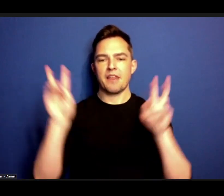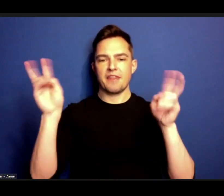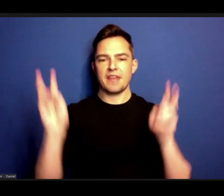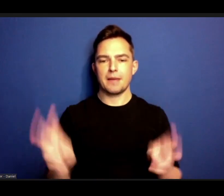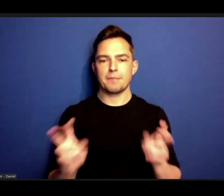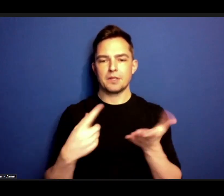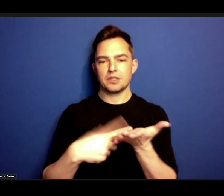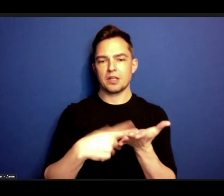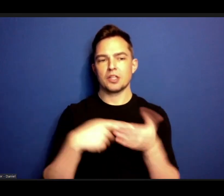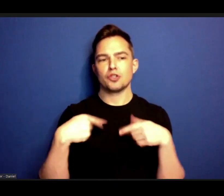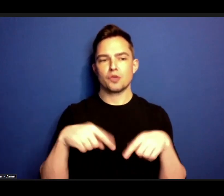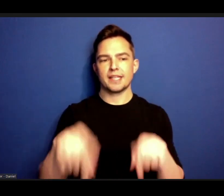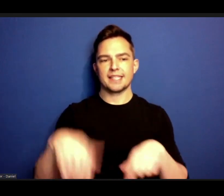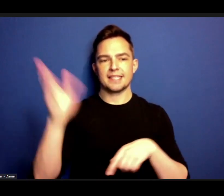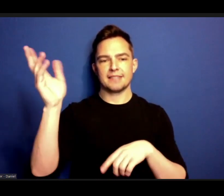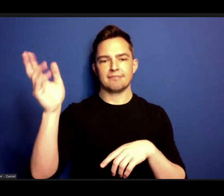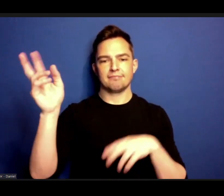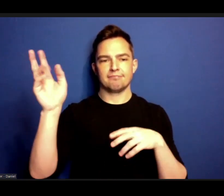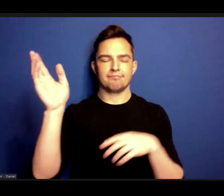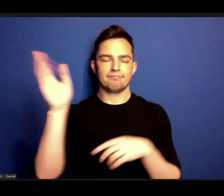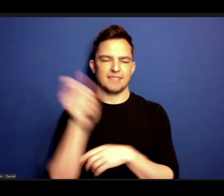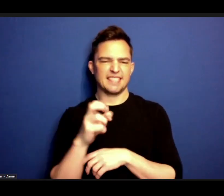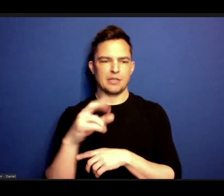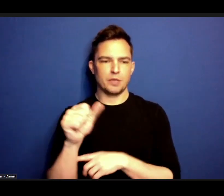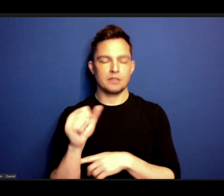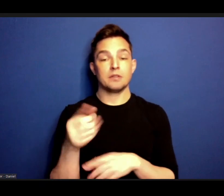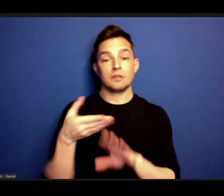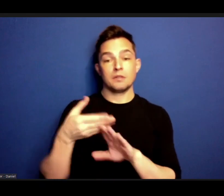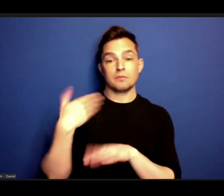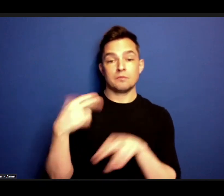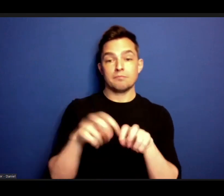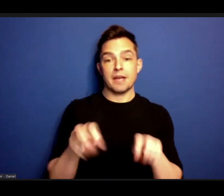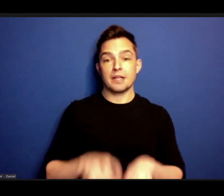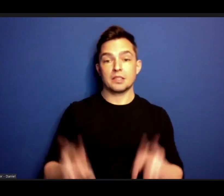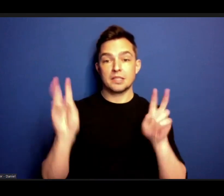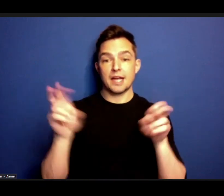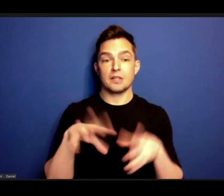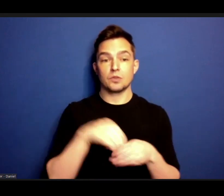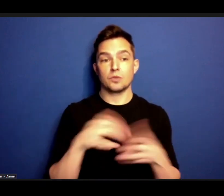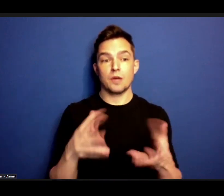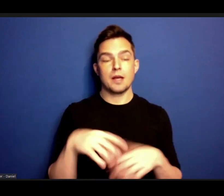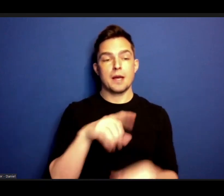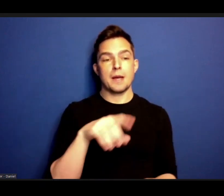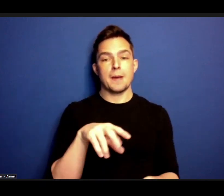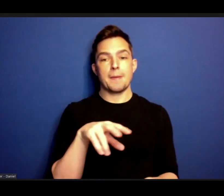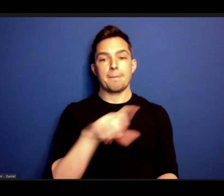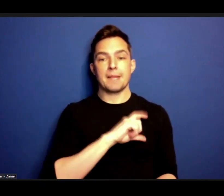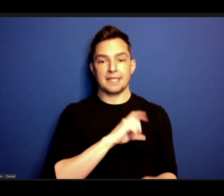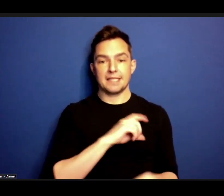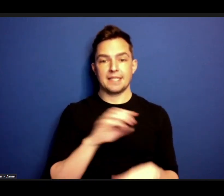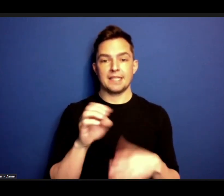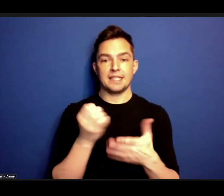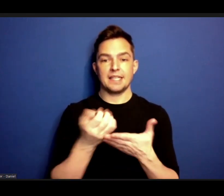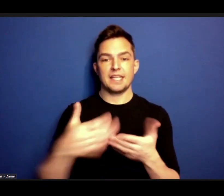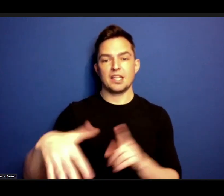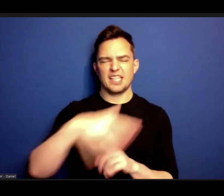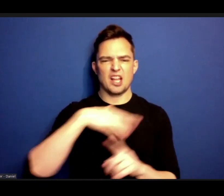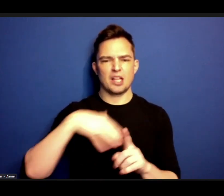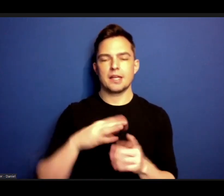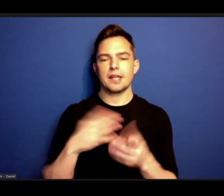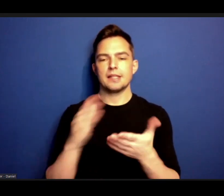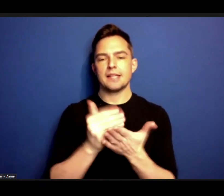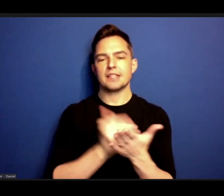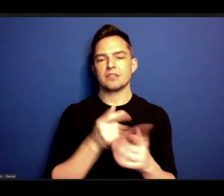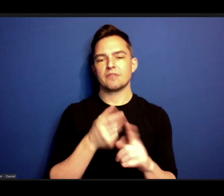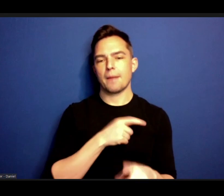this series. Past titles of panels have included policing ecology and lessons from the plantation